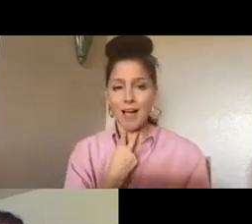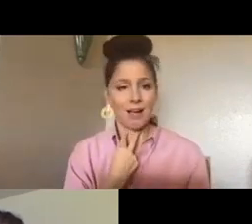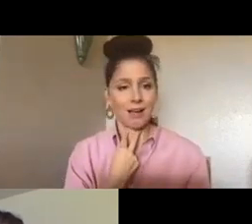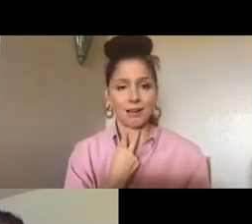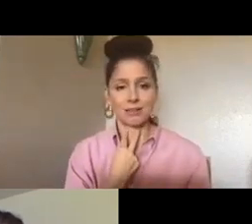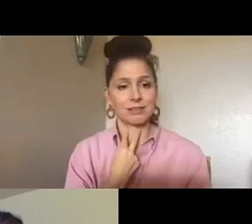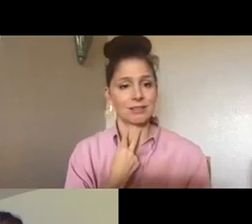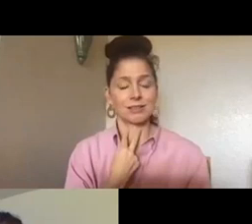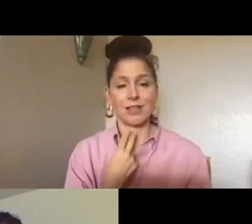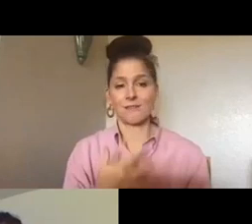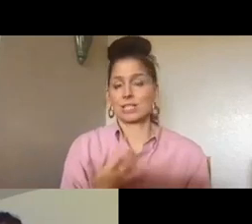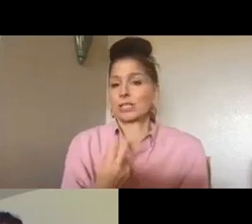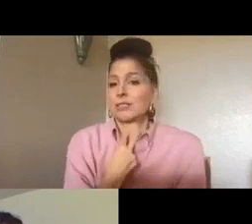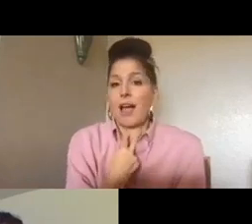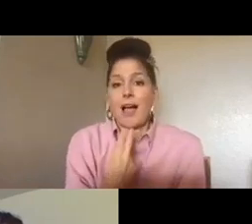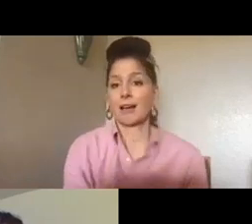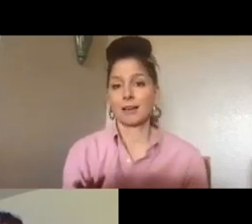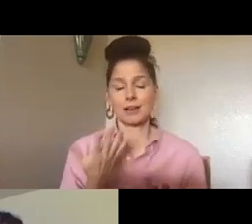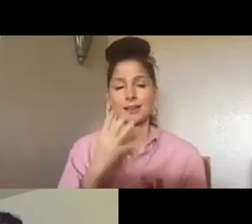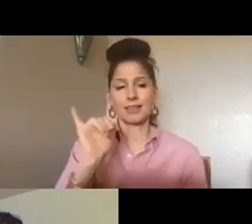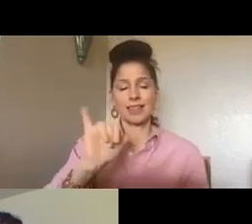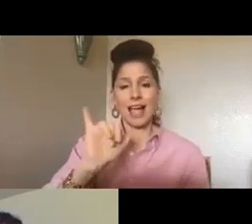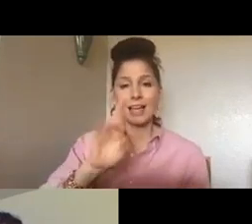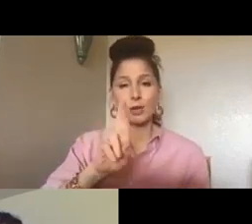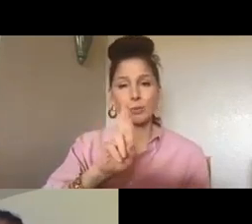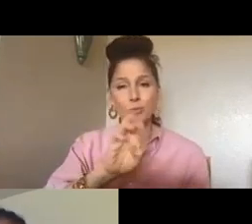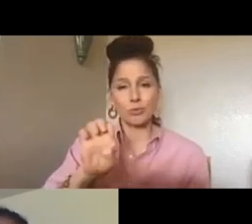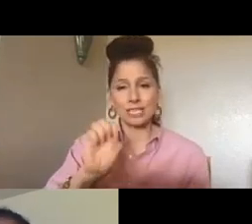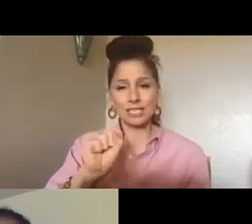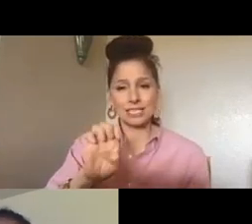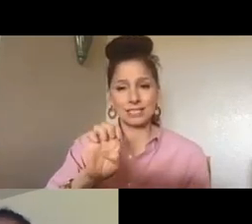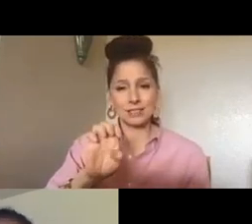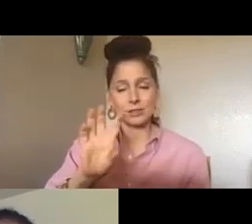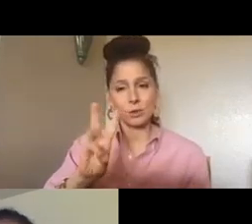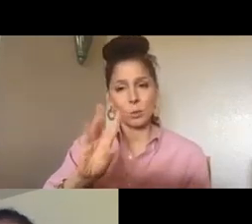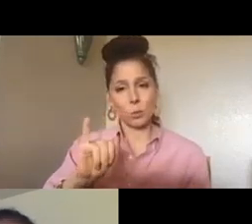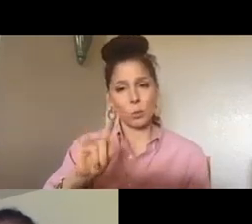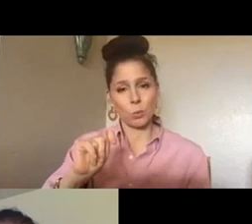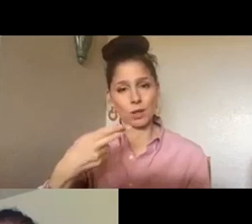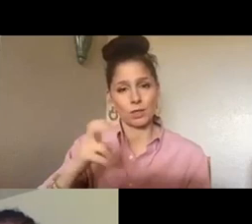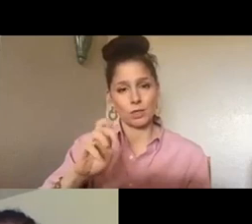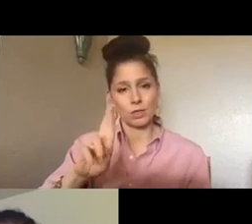and they seem like they work all the time, but they become stuck.They're just stuck.